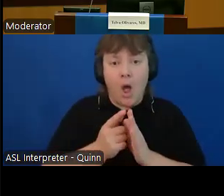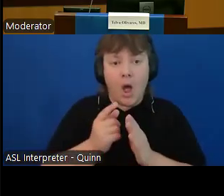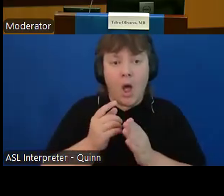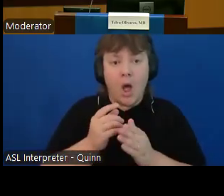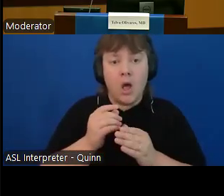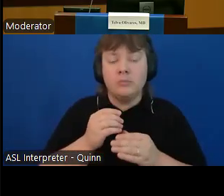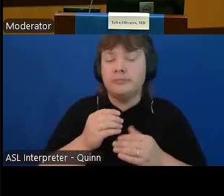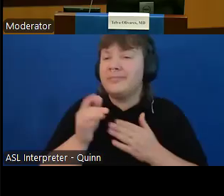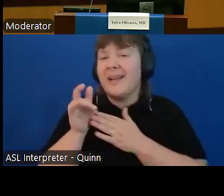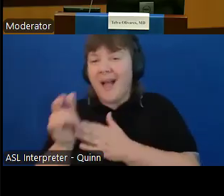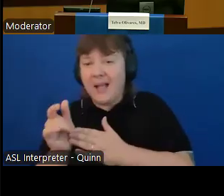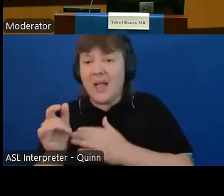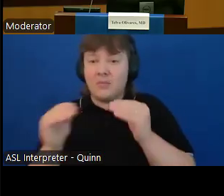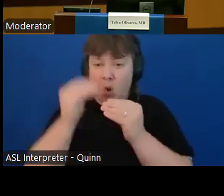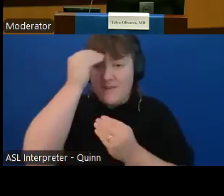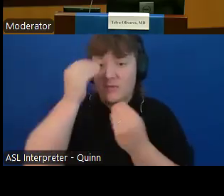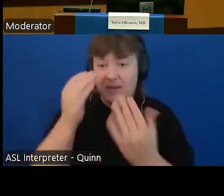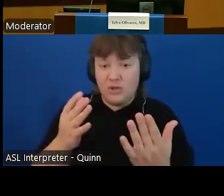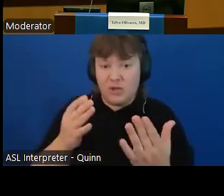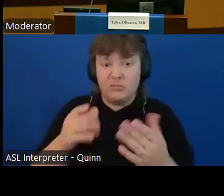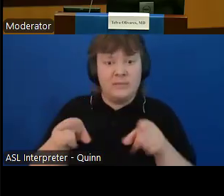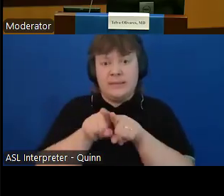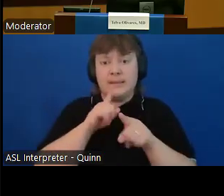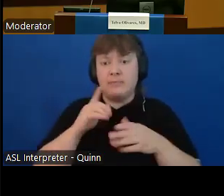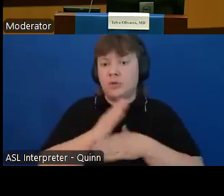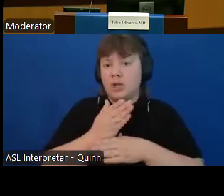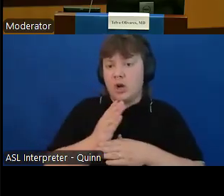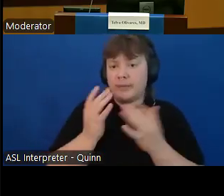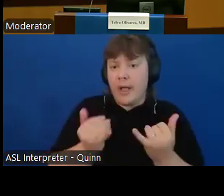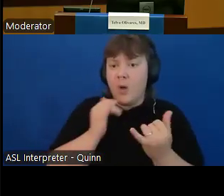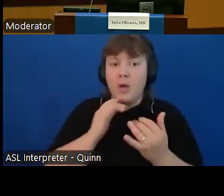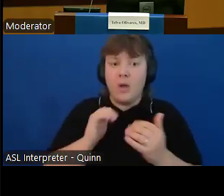which offers a lot more information as what I'm sharing here right now about engaging in